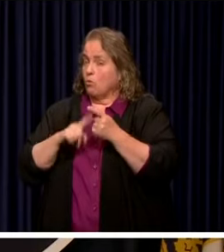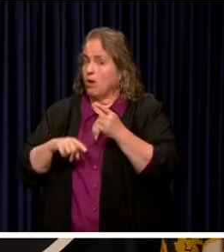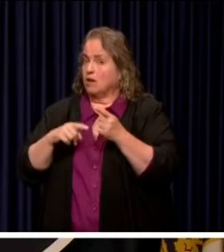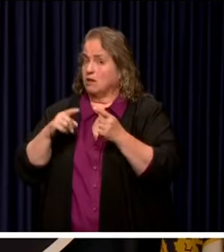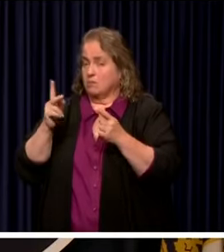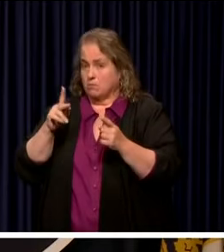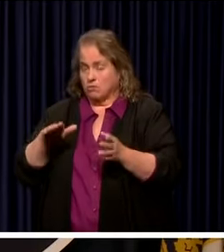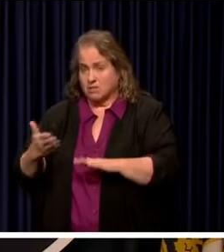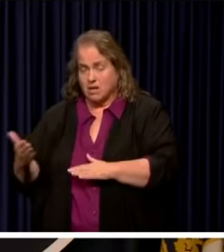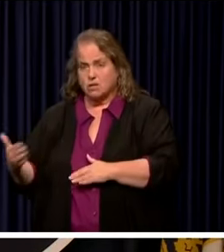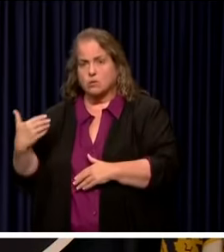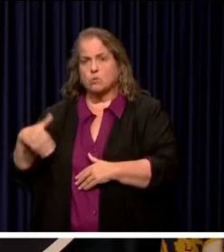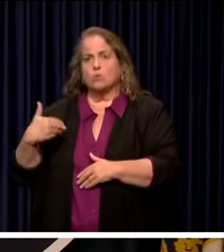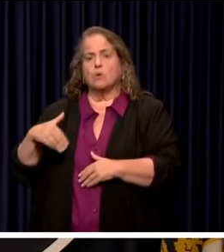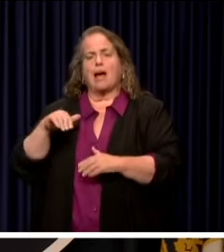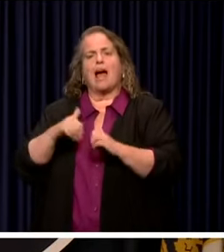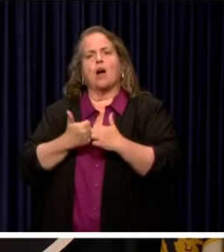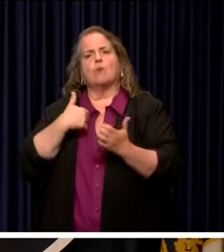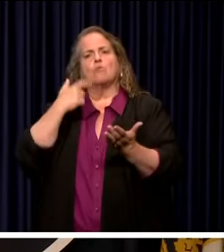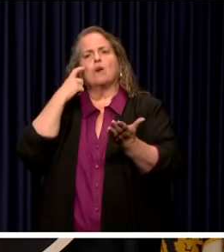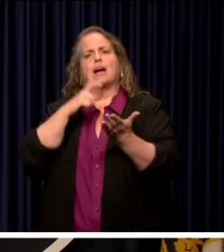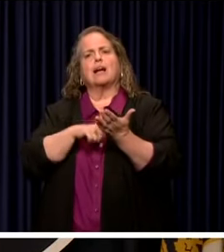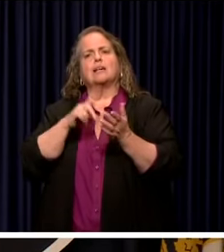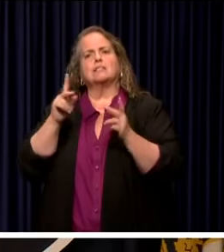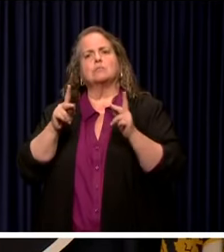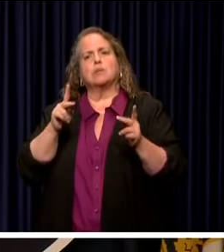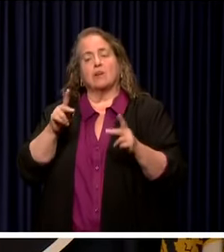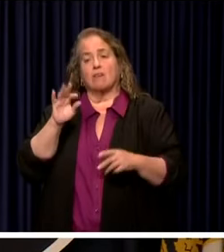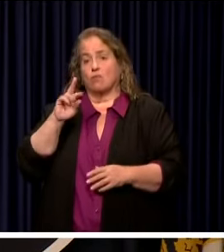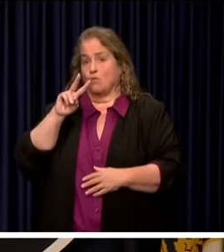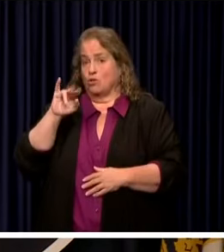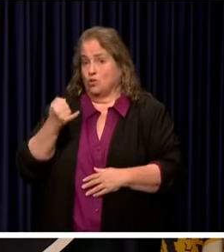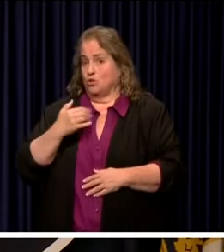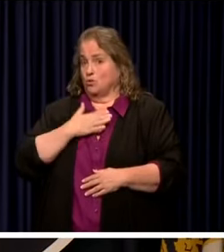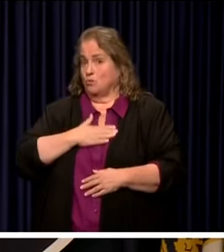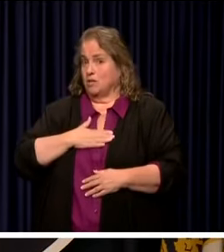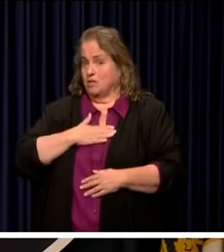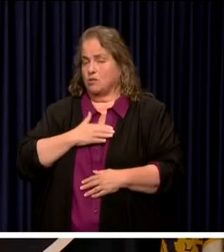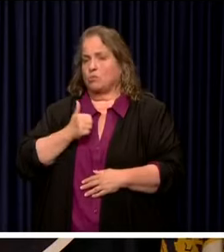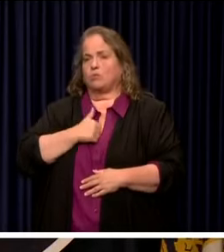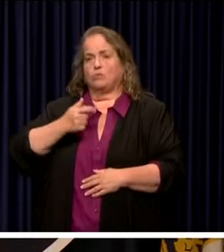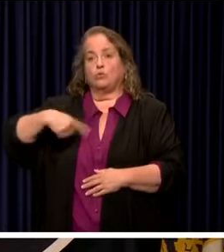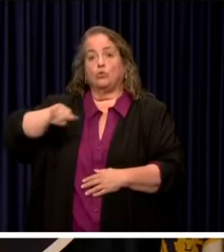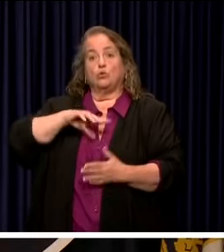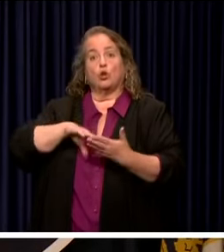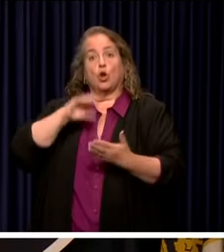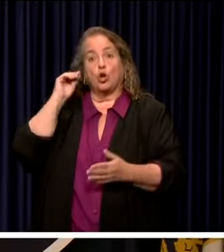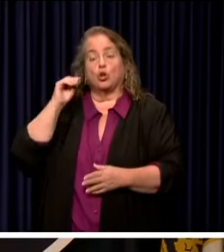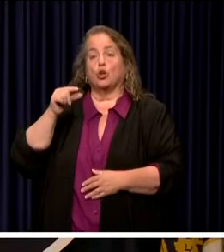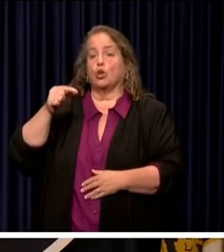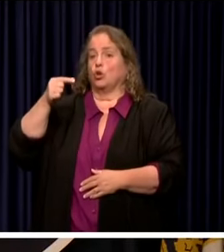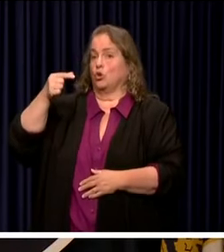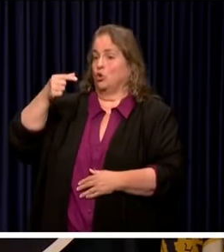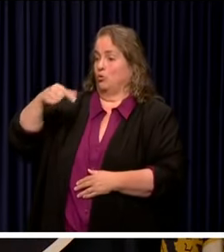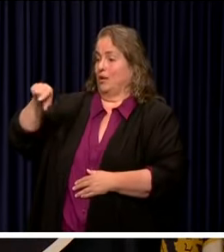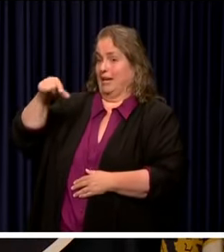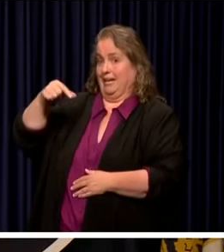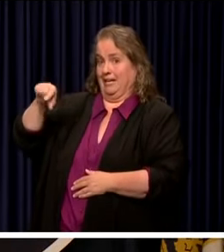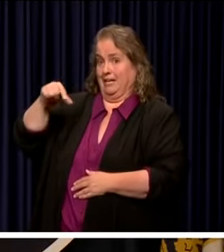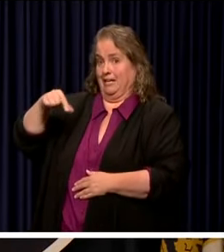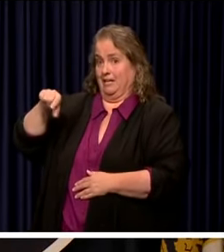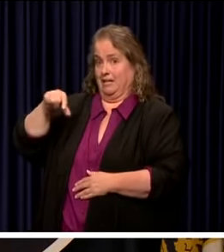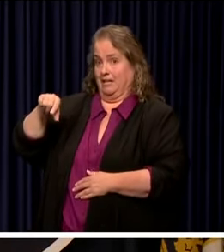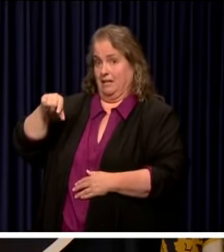THOSE PUBLIC SOURCES NEW CASE